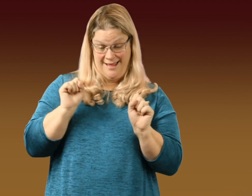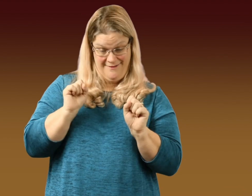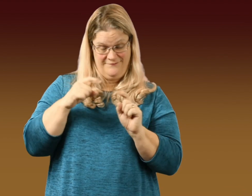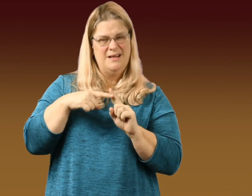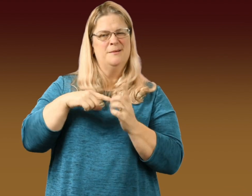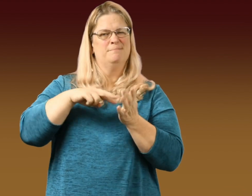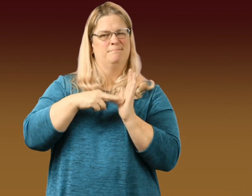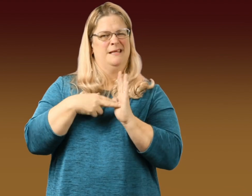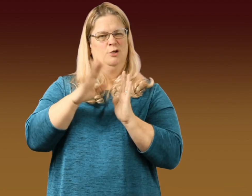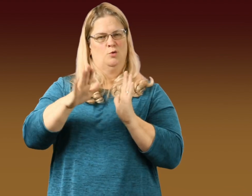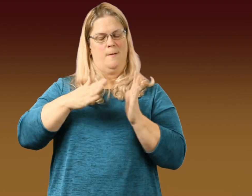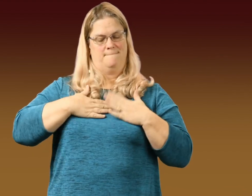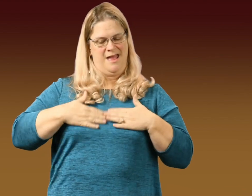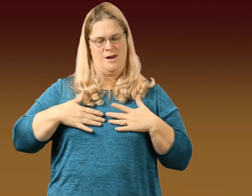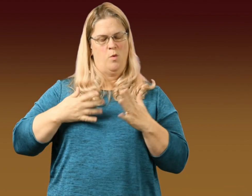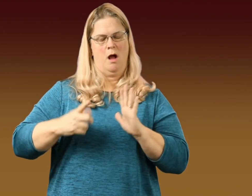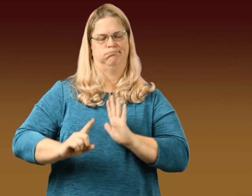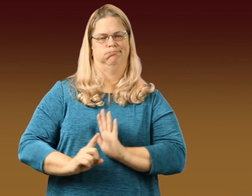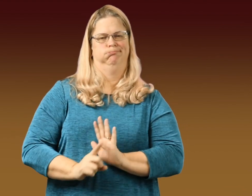That is when someone feels unsafe.